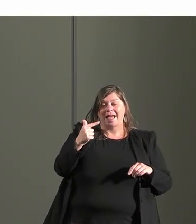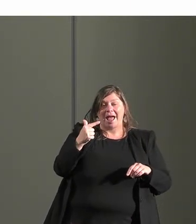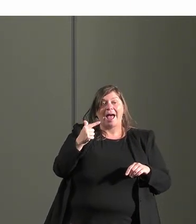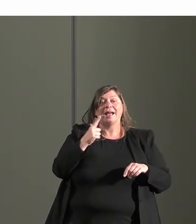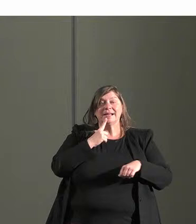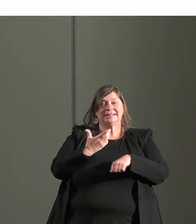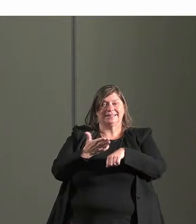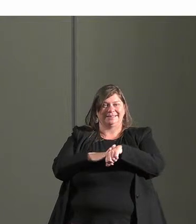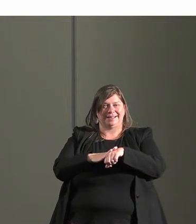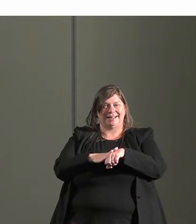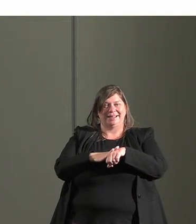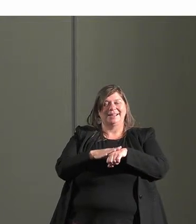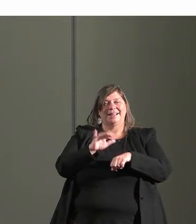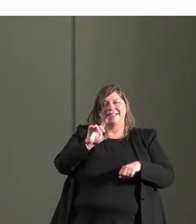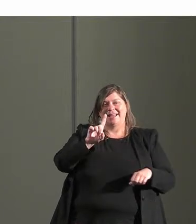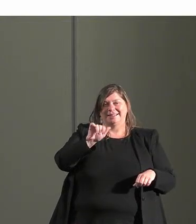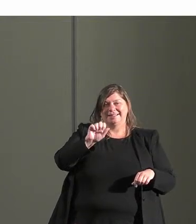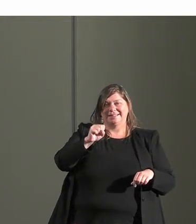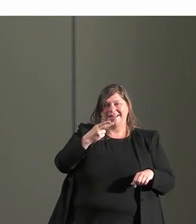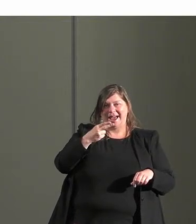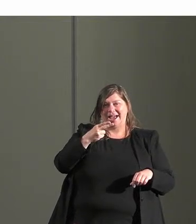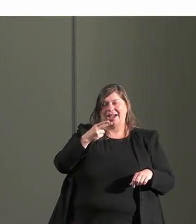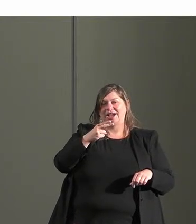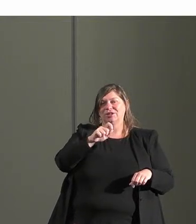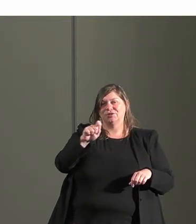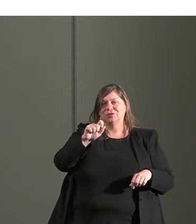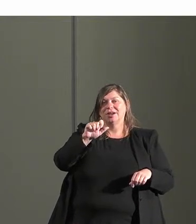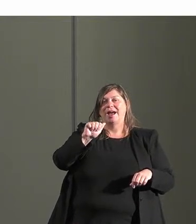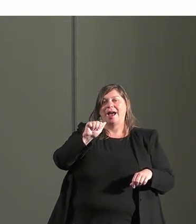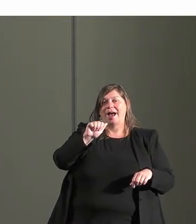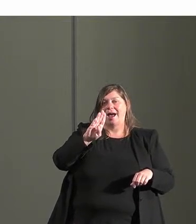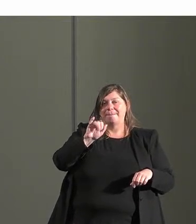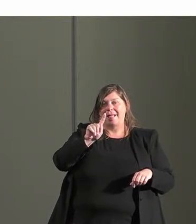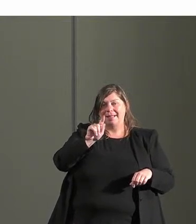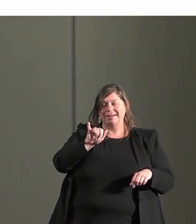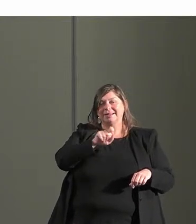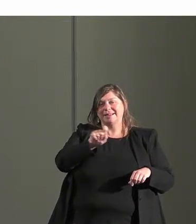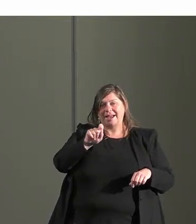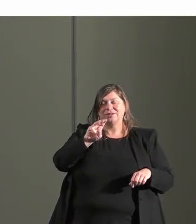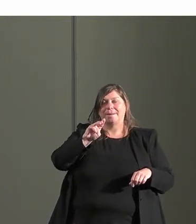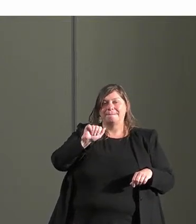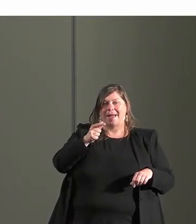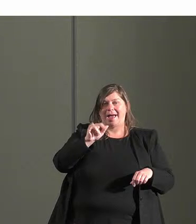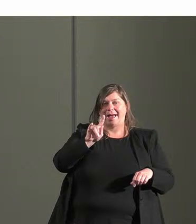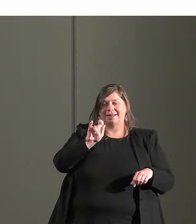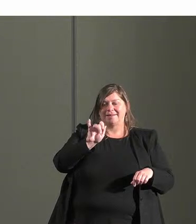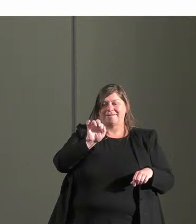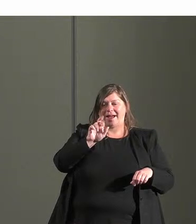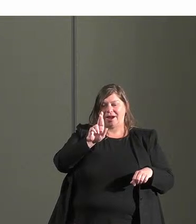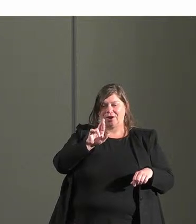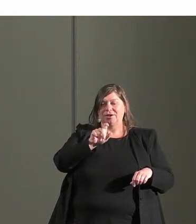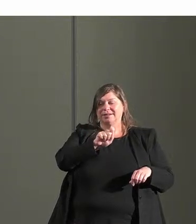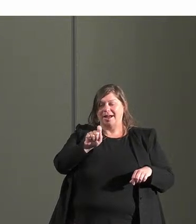≫ JONATHAN: Excited about that. The flag is enabled